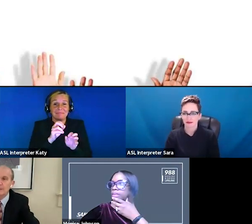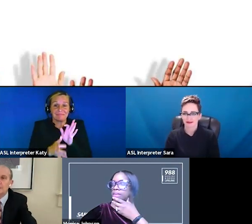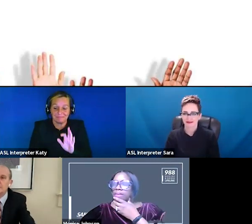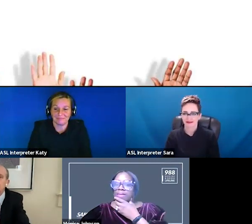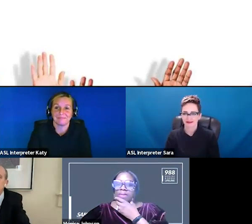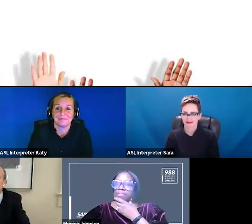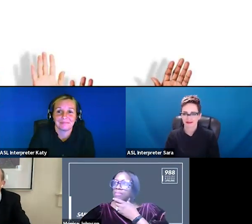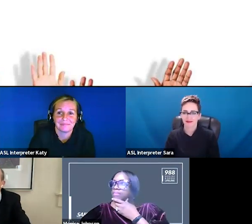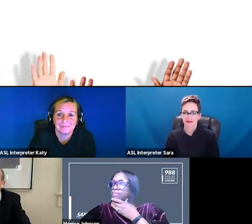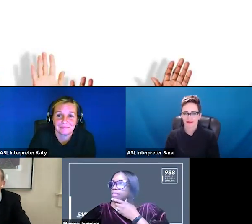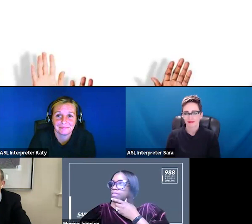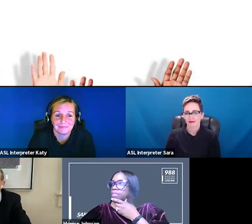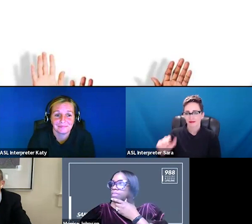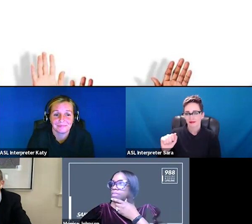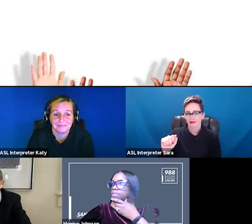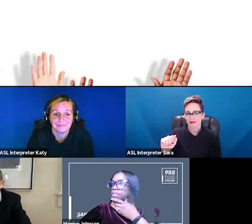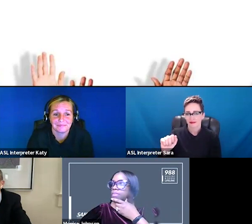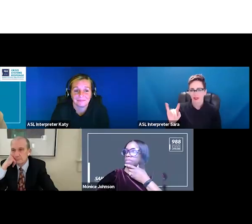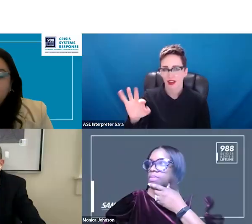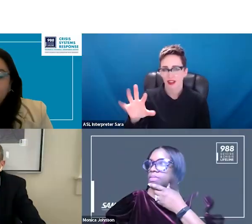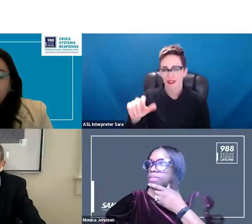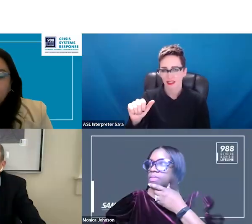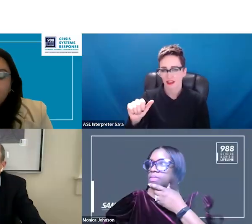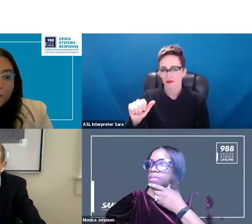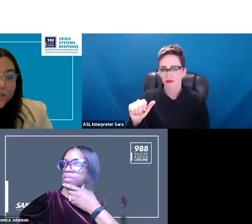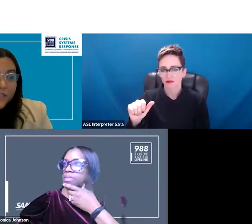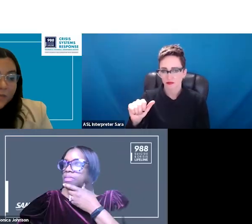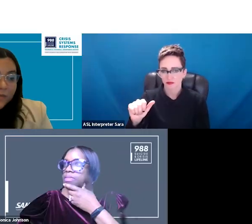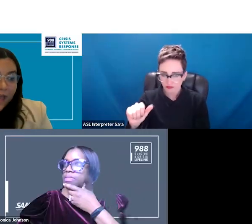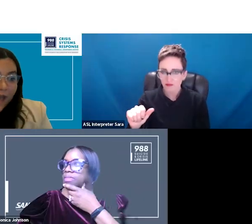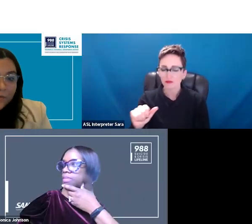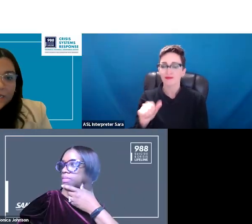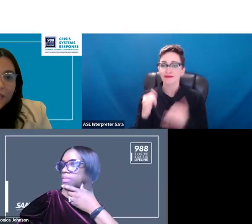and Brian. I at this moment, we are coming to the top of the hour now.